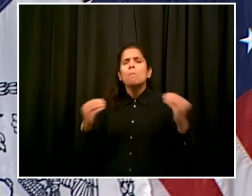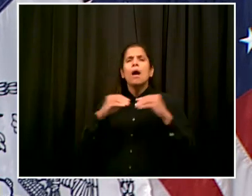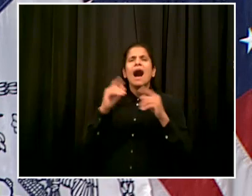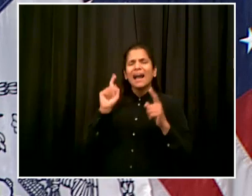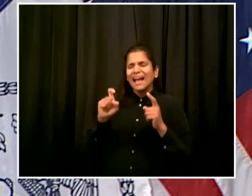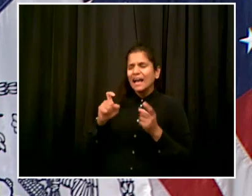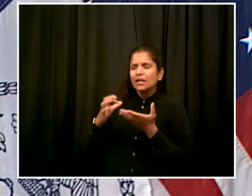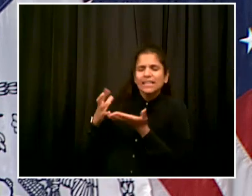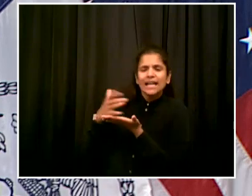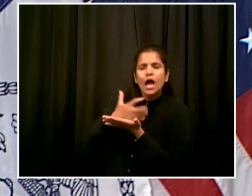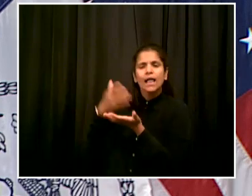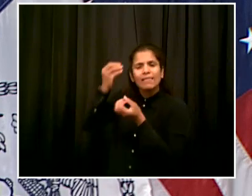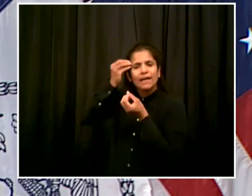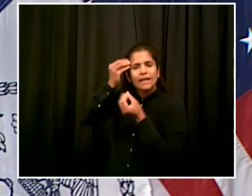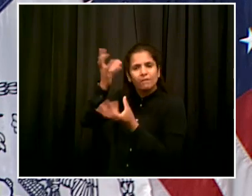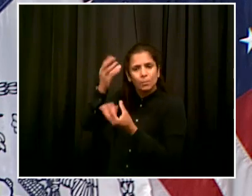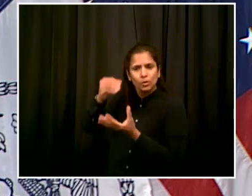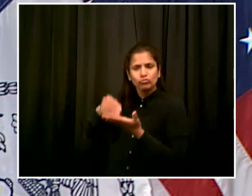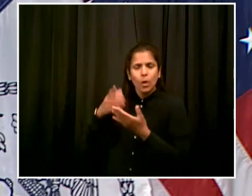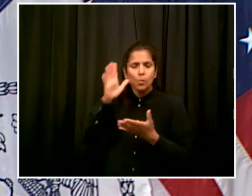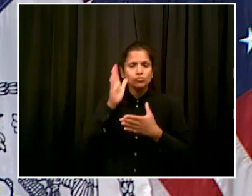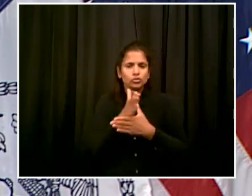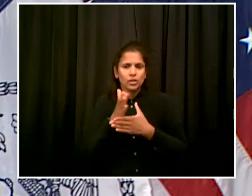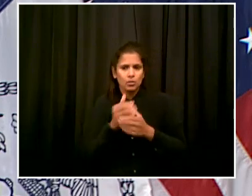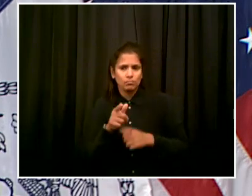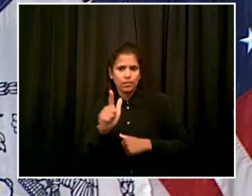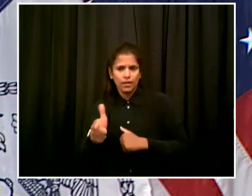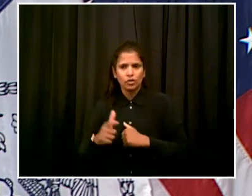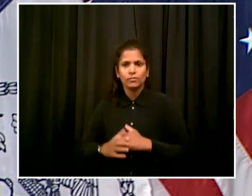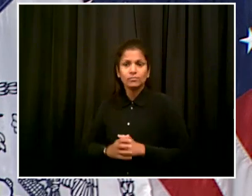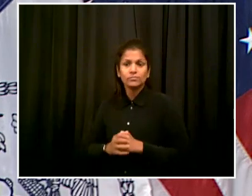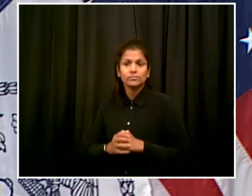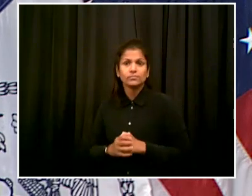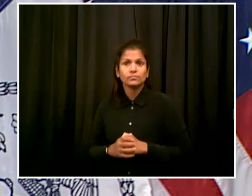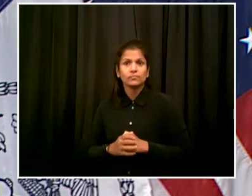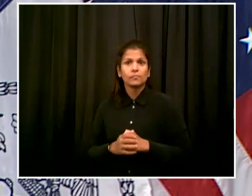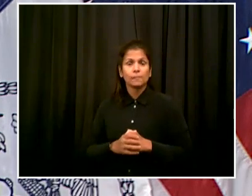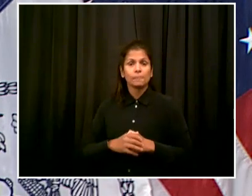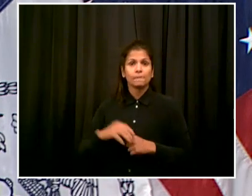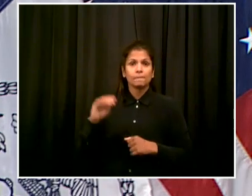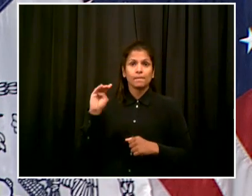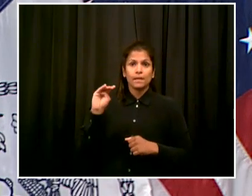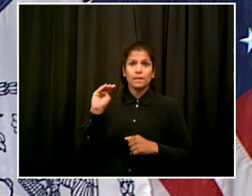THAT IS THE MAIN THRUST BUT I WILCOL ME BACK TO YOU ON THE